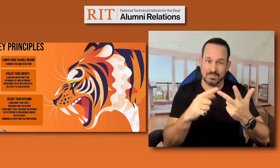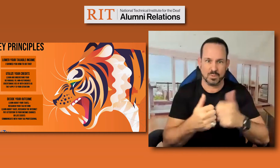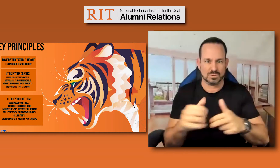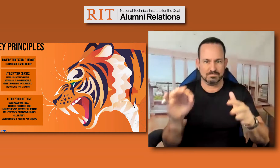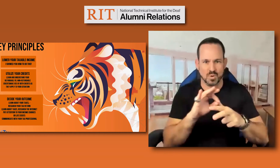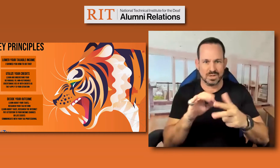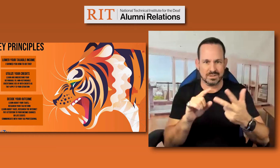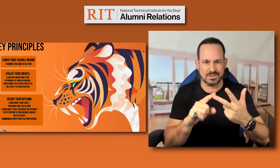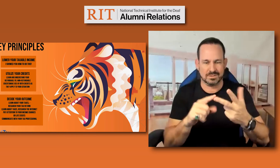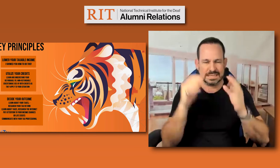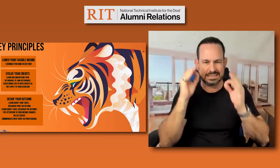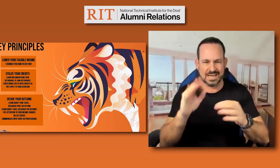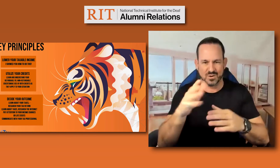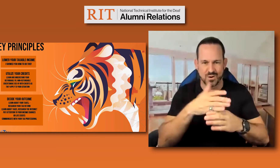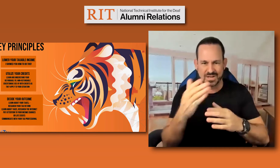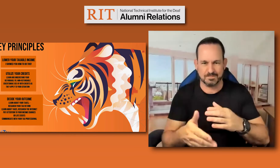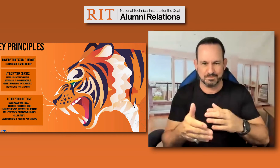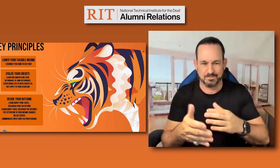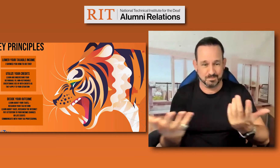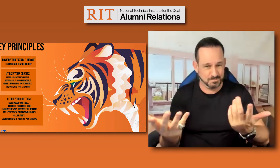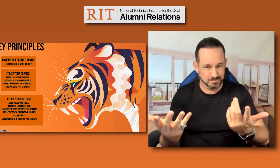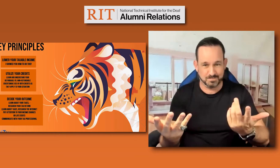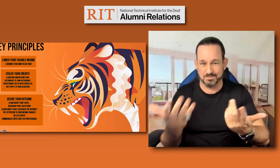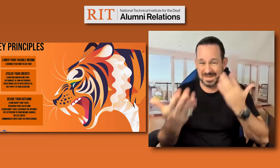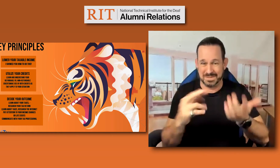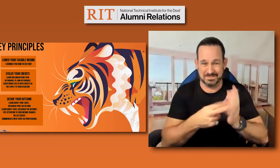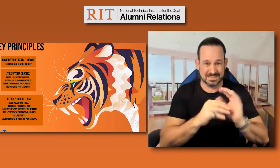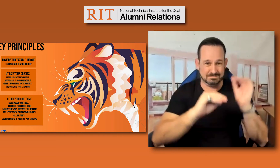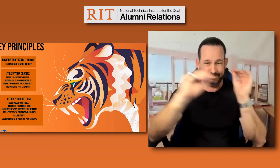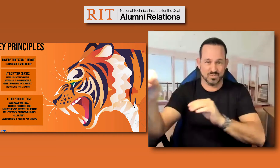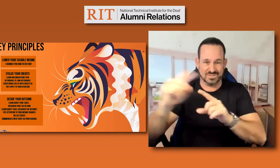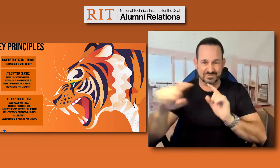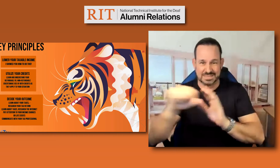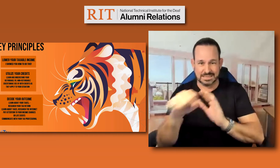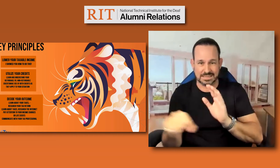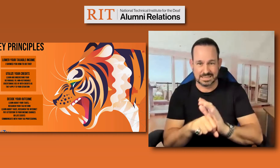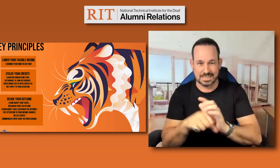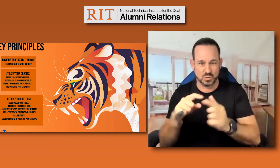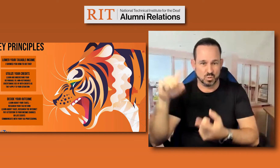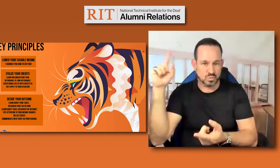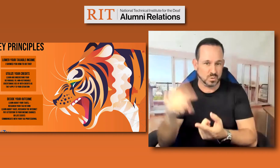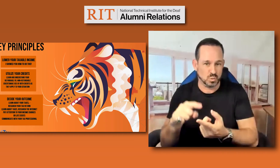and what you're going to use your money for. The third is decide on your outcome.